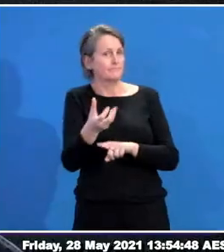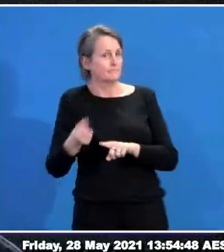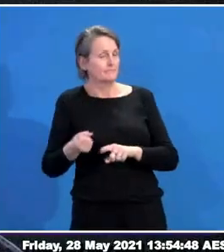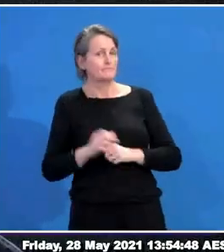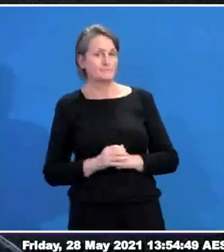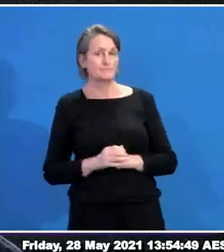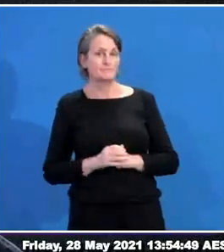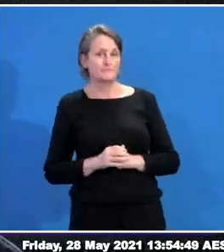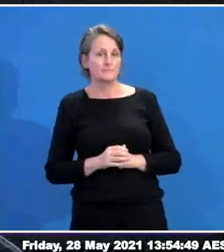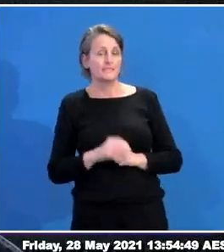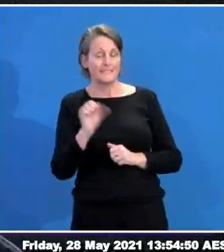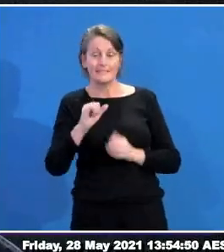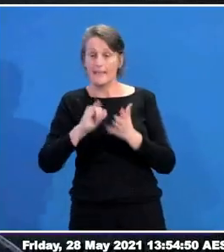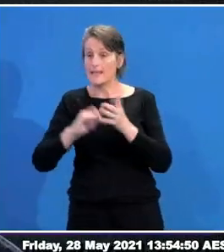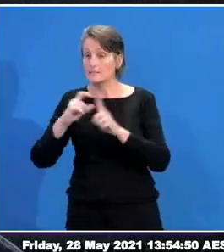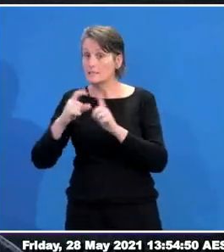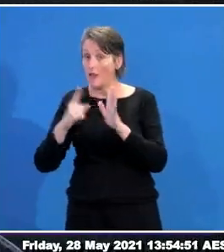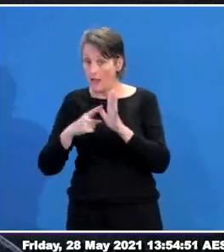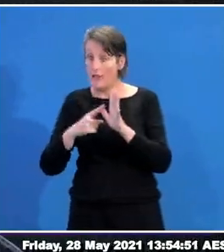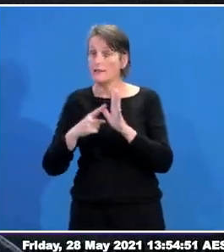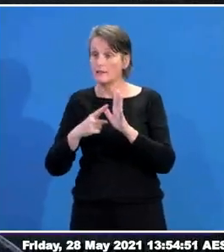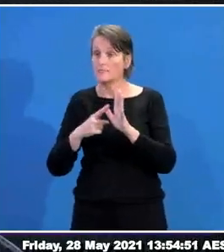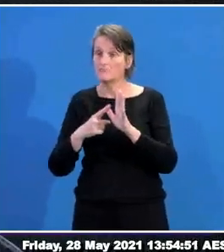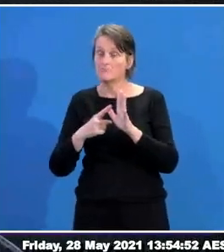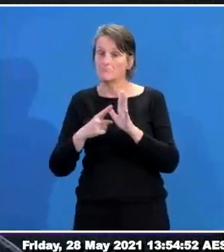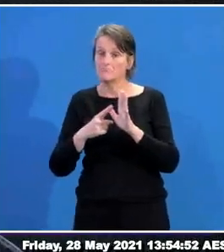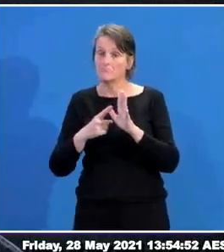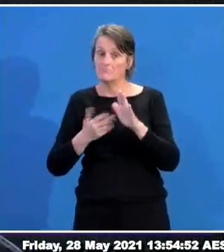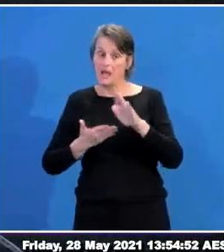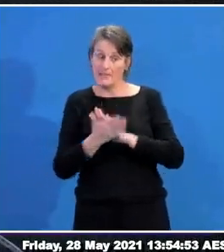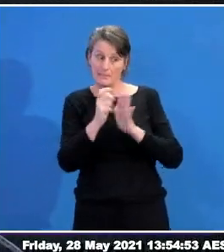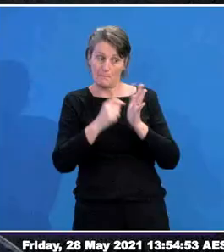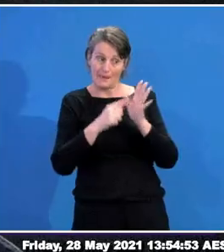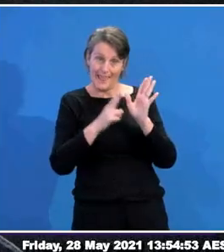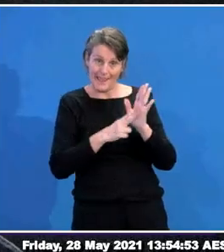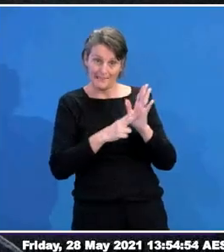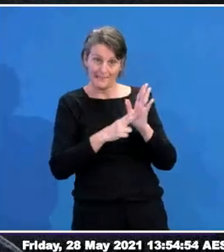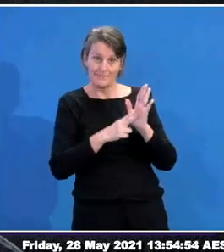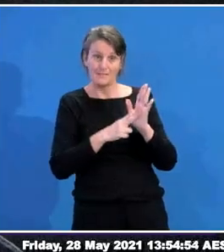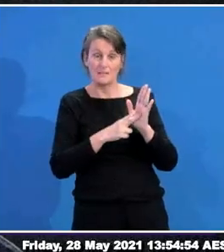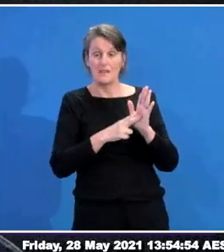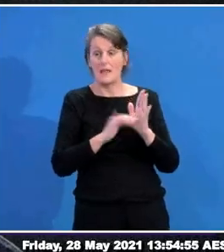It is the SDA component of the plan. As well they might also charge a reasonable rent